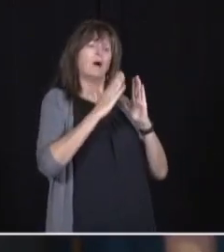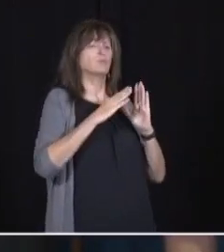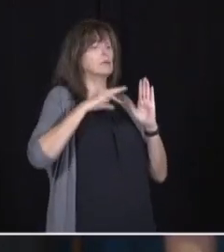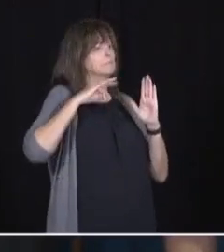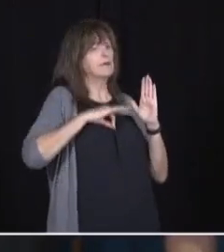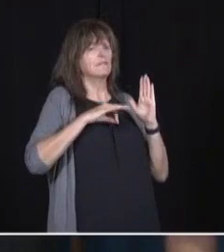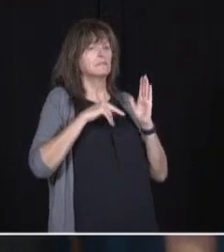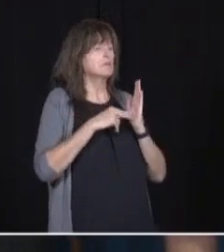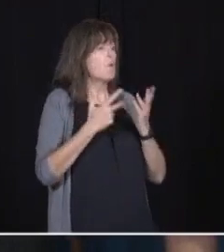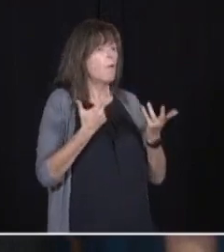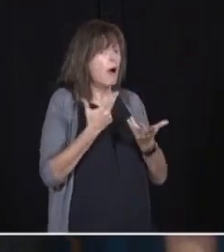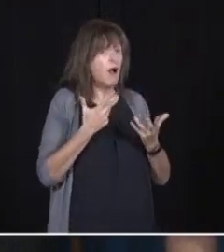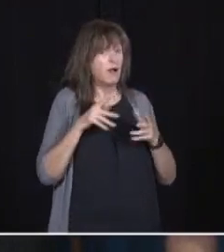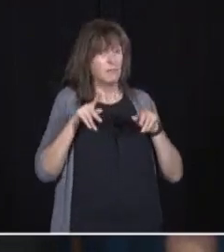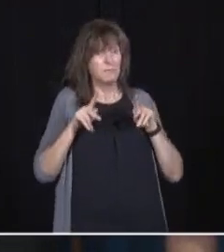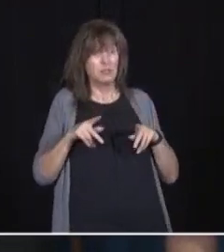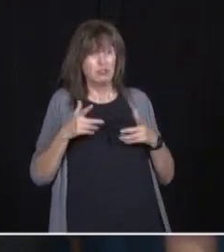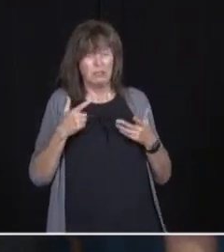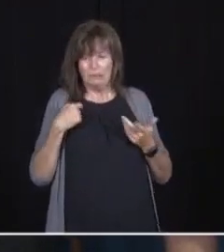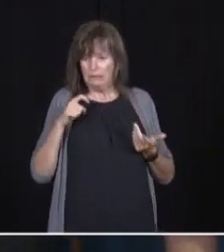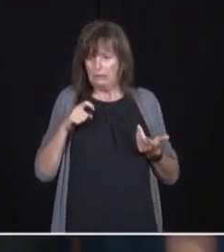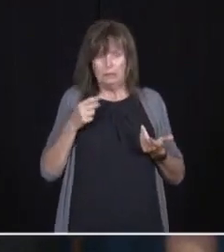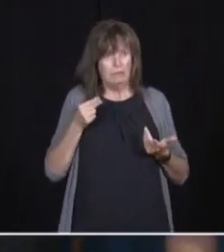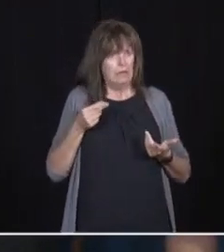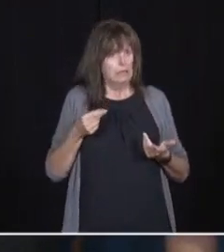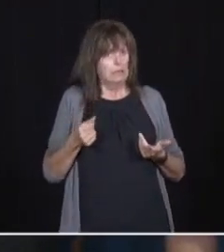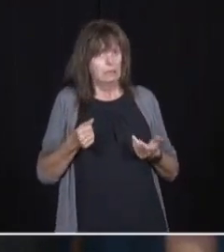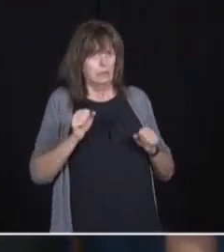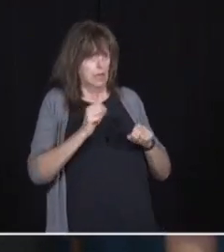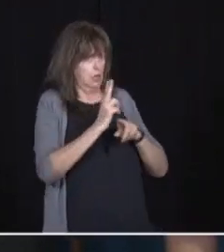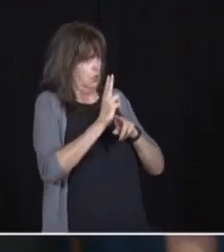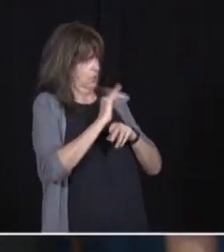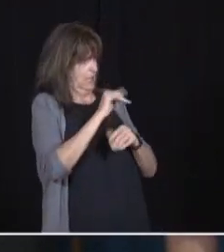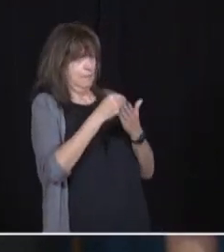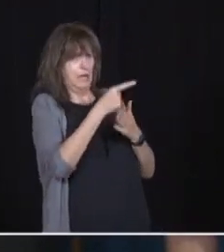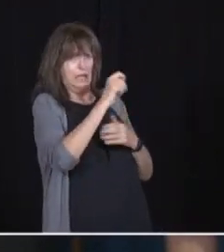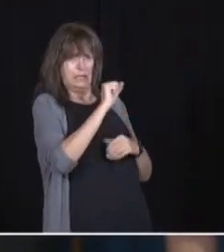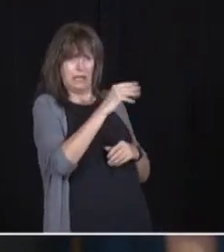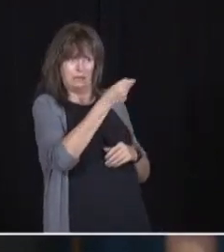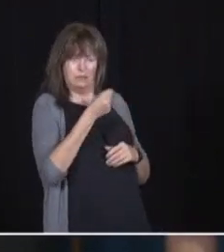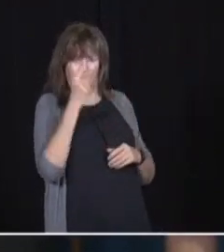that people can use to help keep themselves housed. And then the final point that I will make